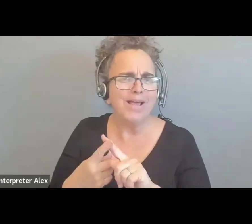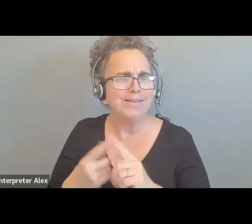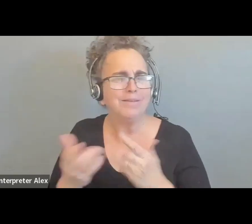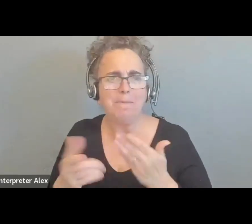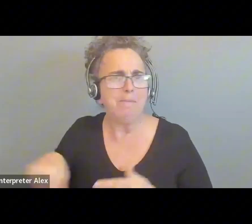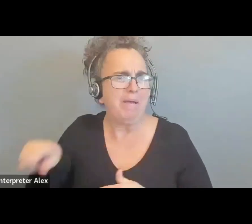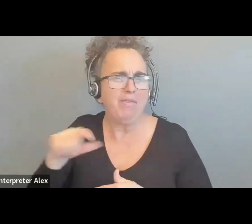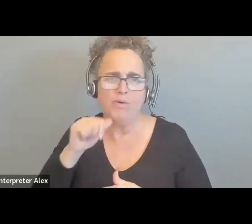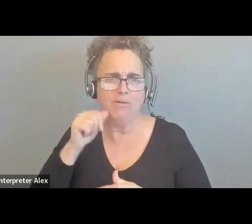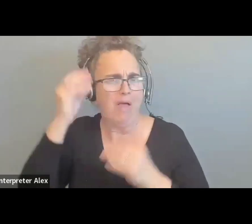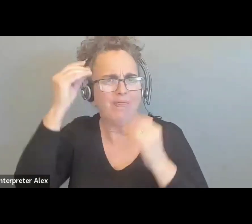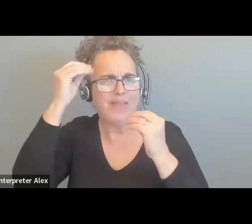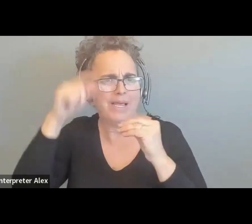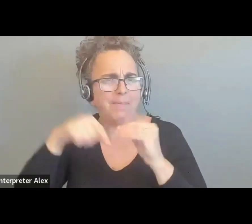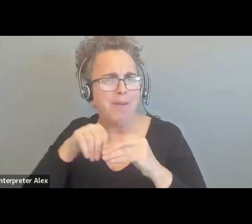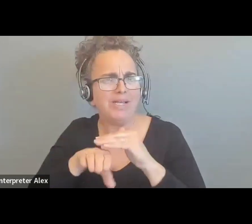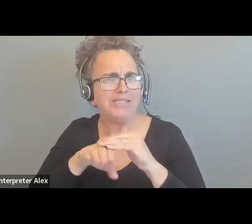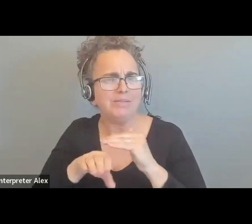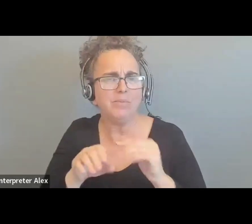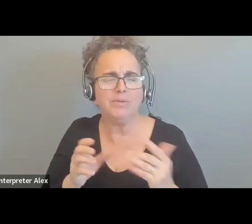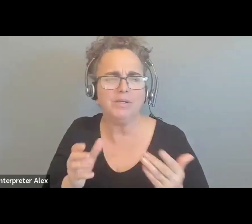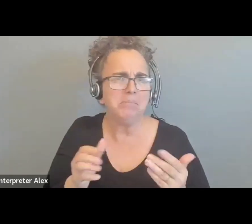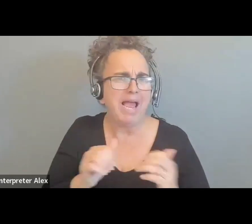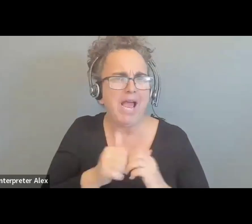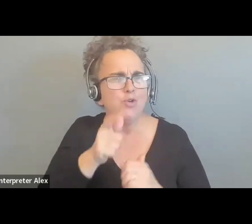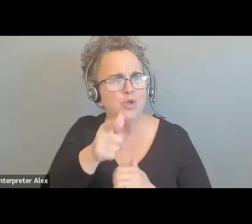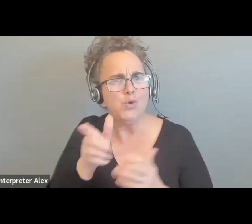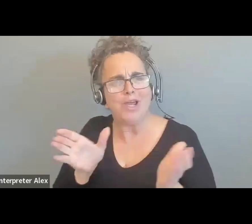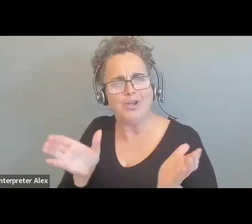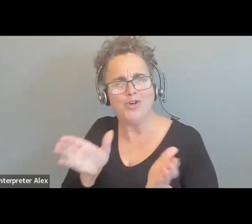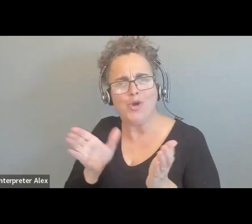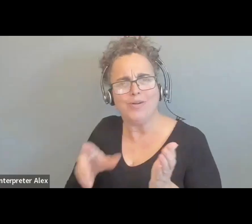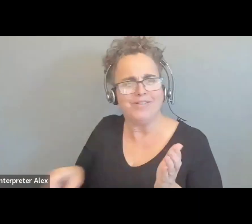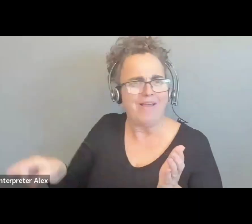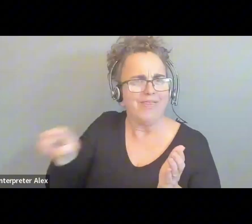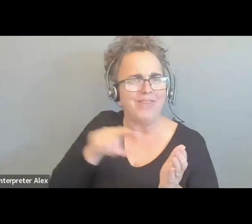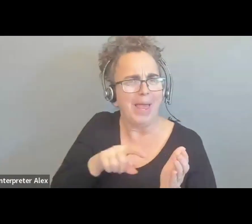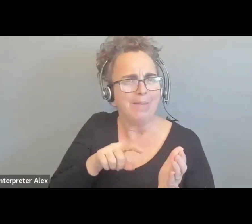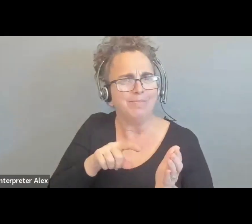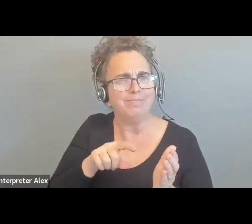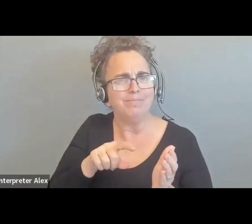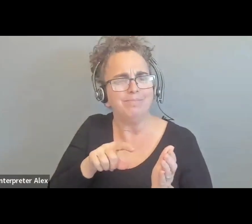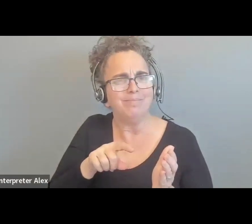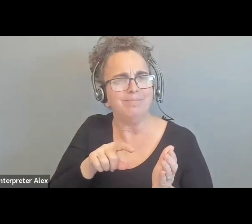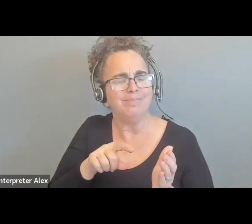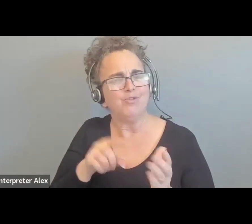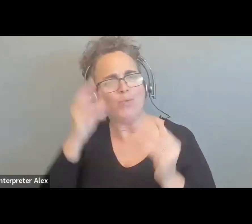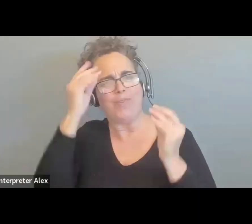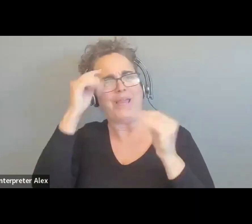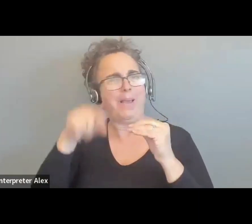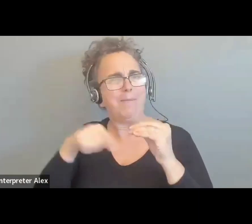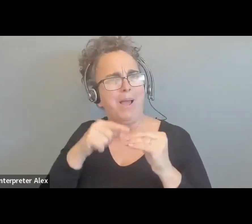accessibility at this point? How do you sort of encourage them to, to get in into thinking about this